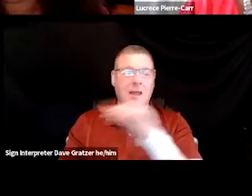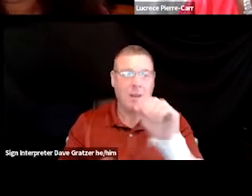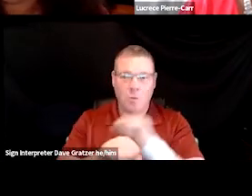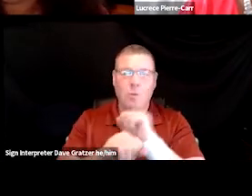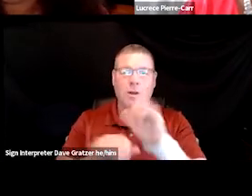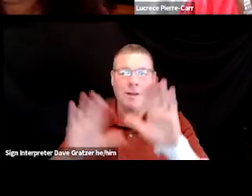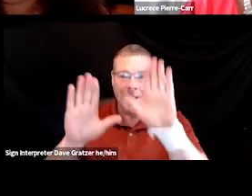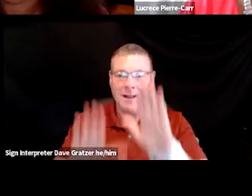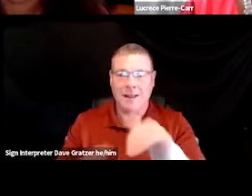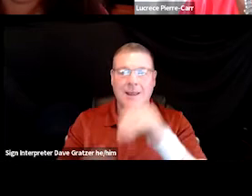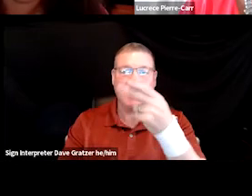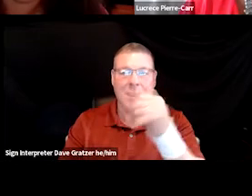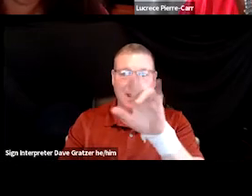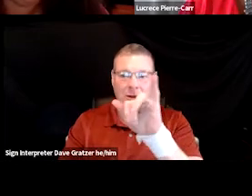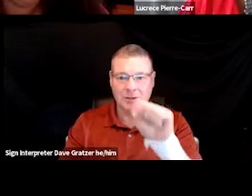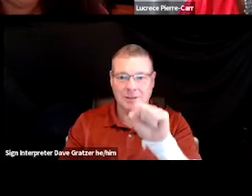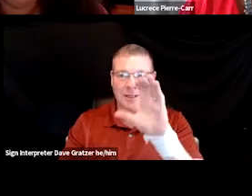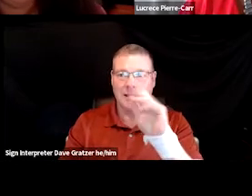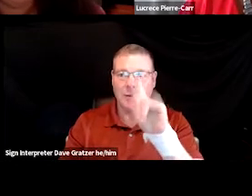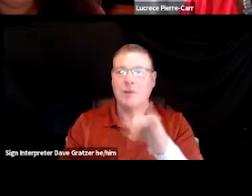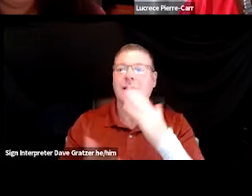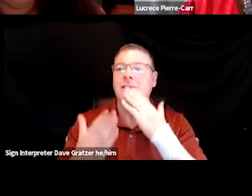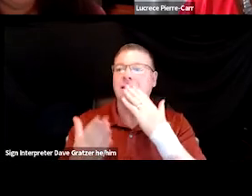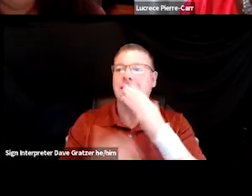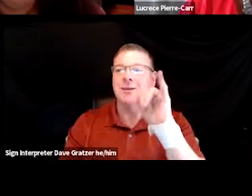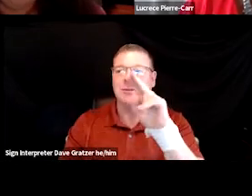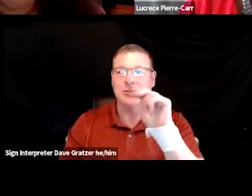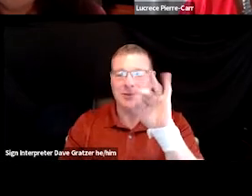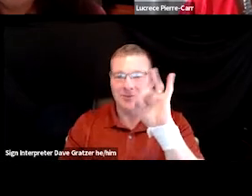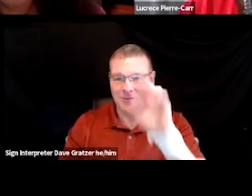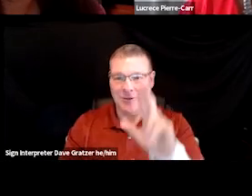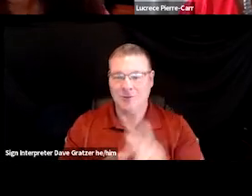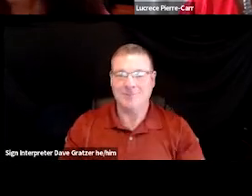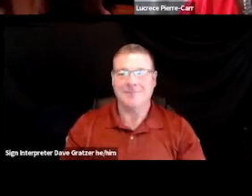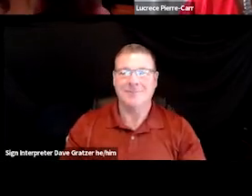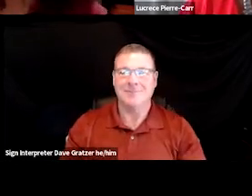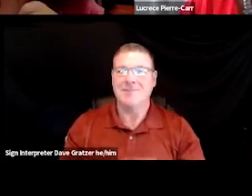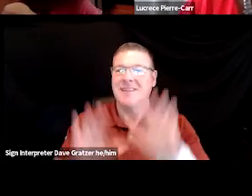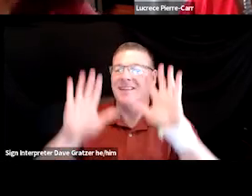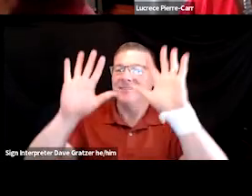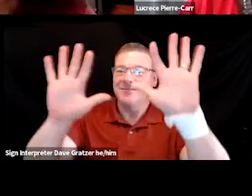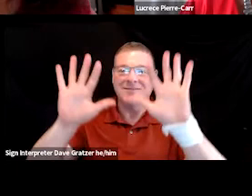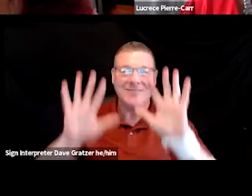in Harris County, so thank you, Jennifer. Fantastic, you know, I have to say,